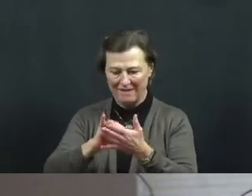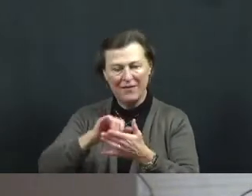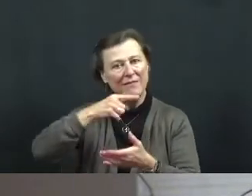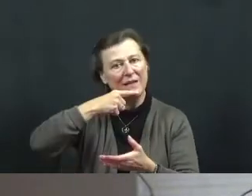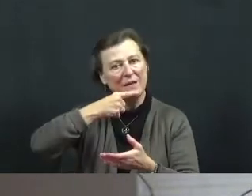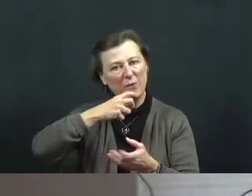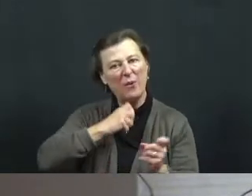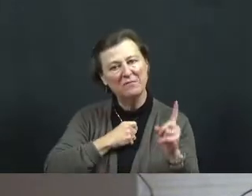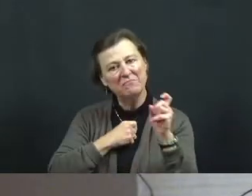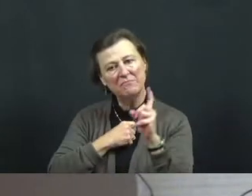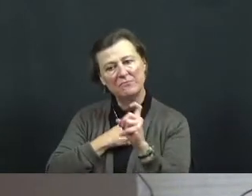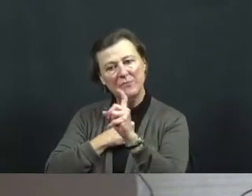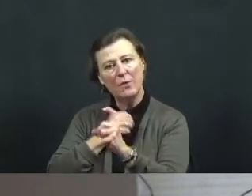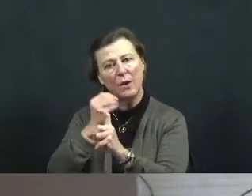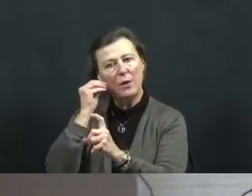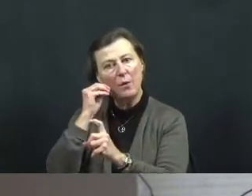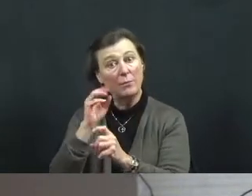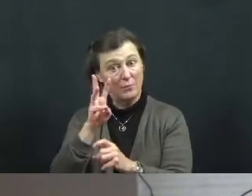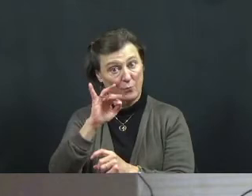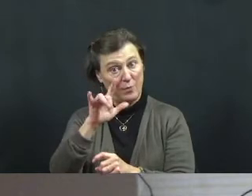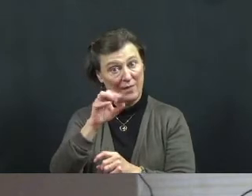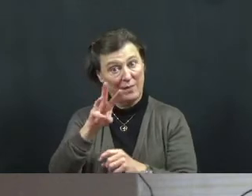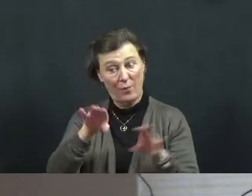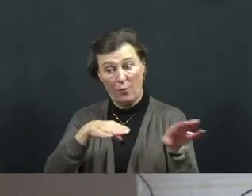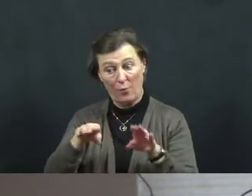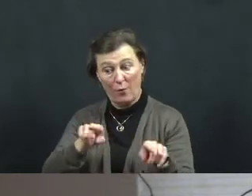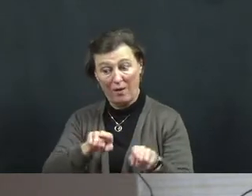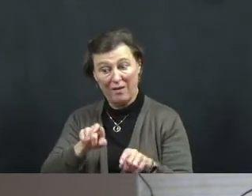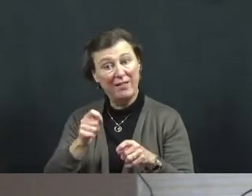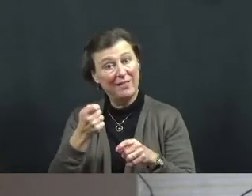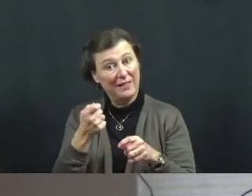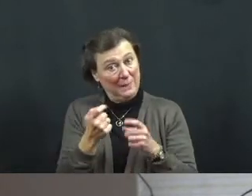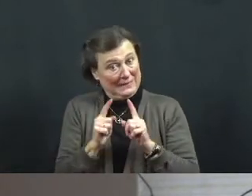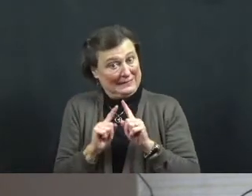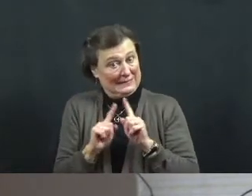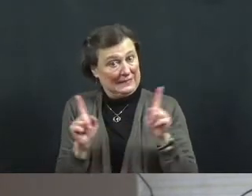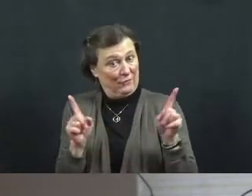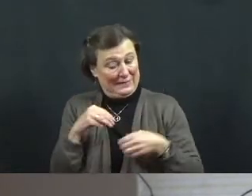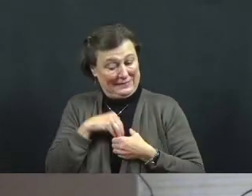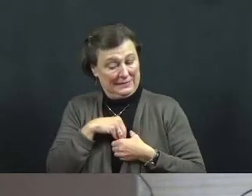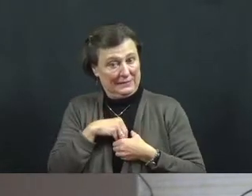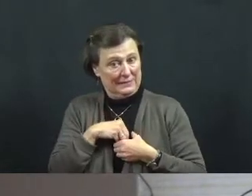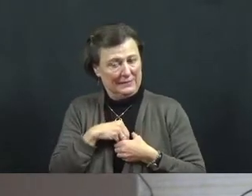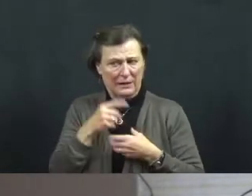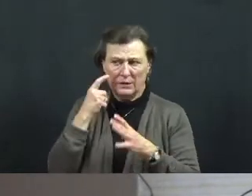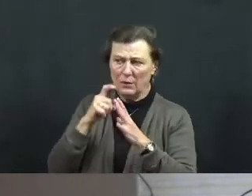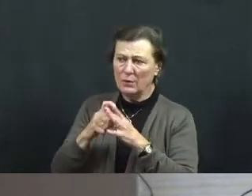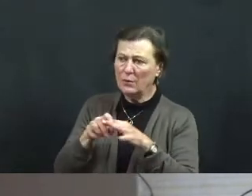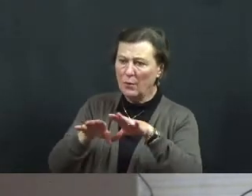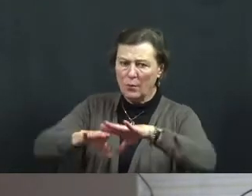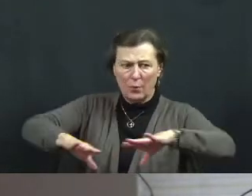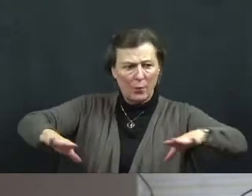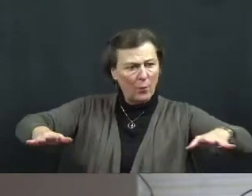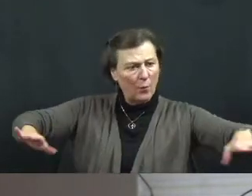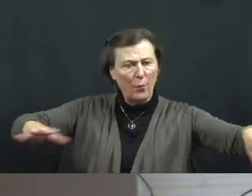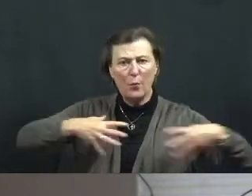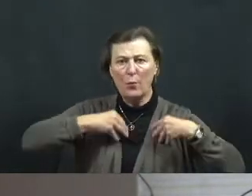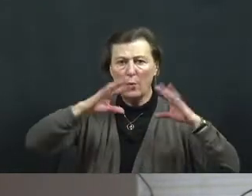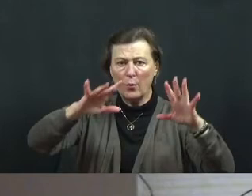Willow's walk back was a little different. He noticed that the snow created a blanket of warmth for many creatures living on the